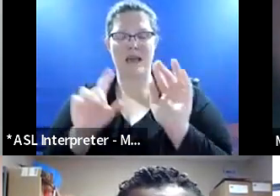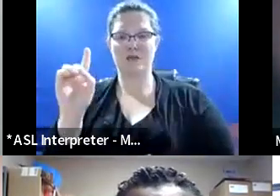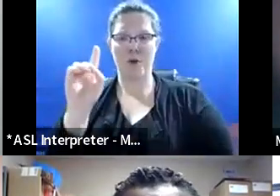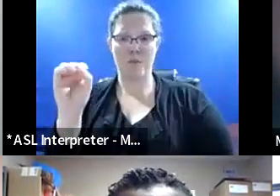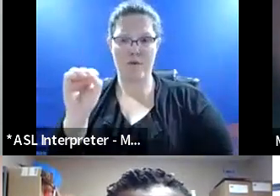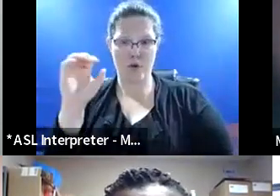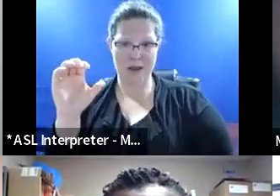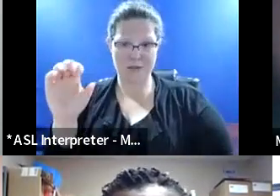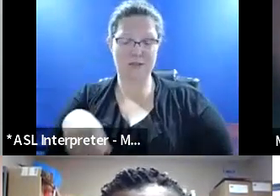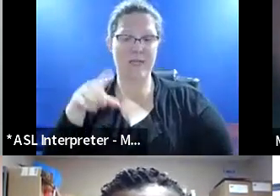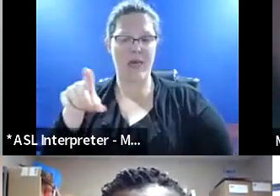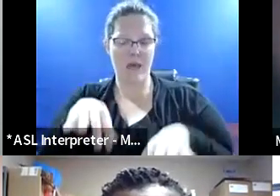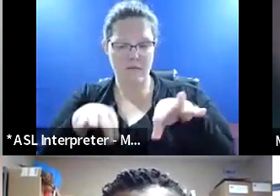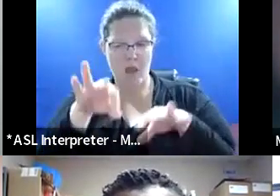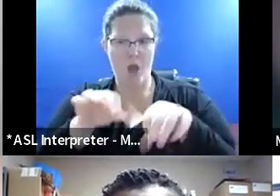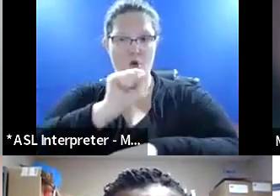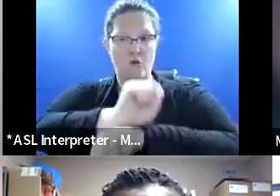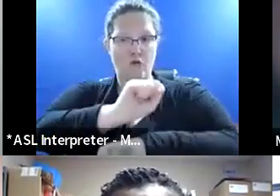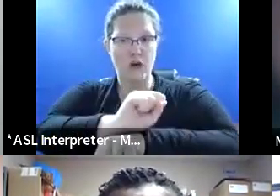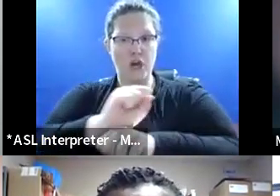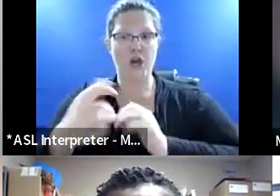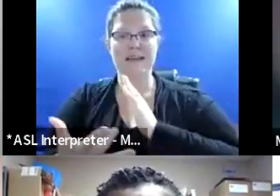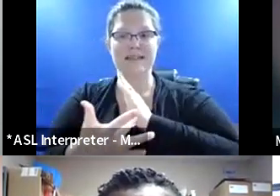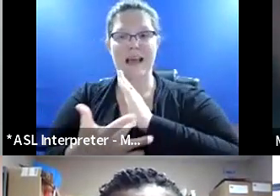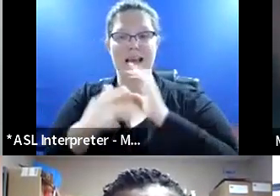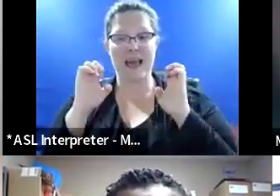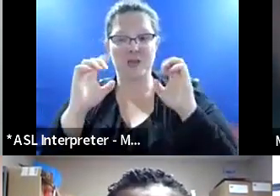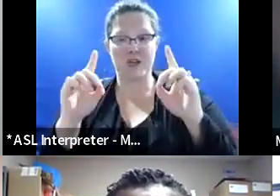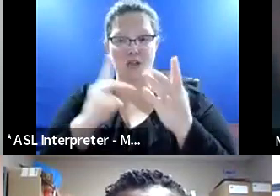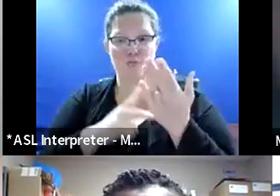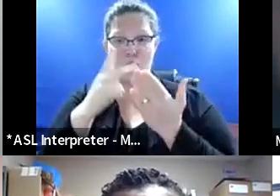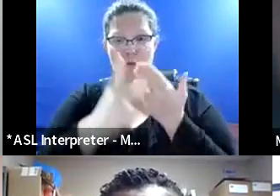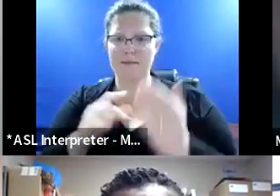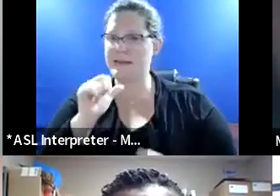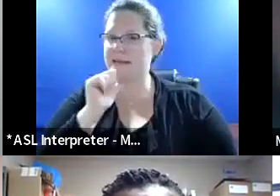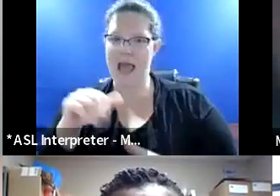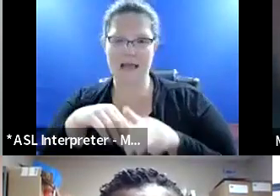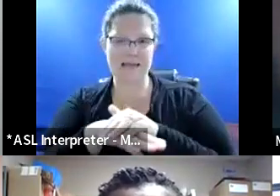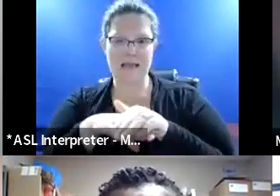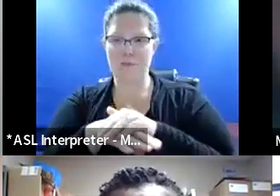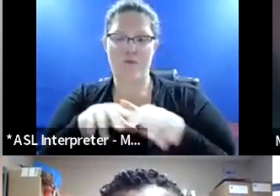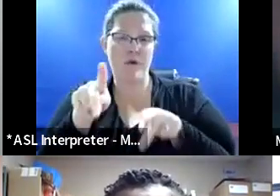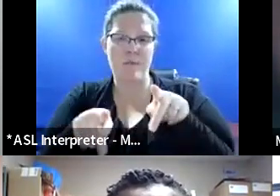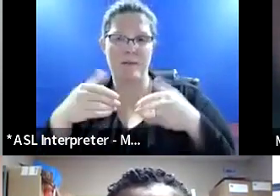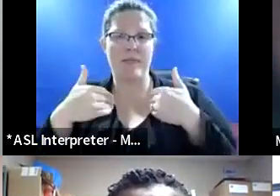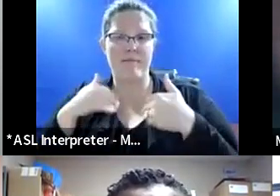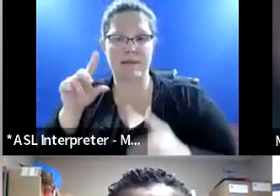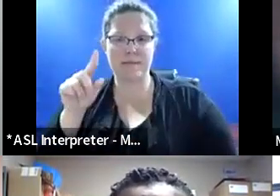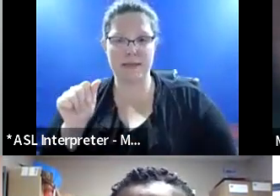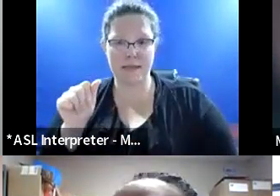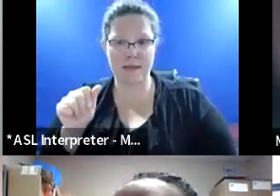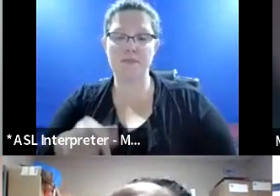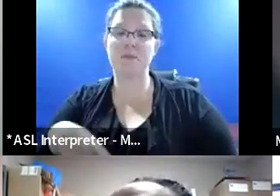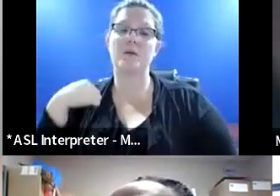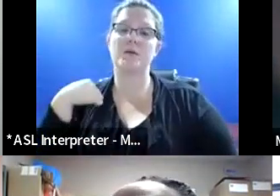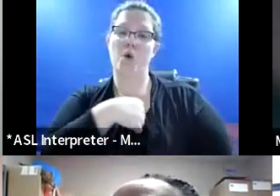IN FLORIDA, WE BECAME OPPORTUNISTS WHEN OUR STATE DISABILITIES RIGHTS ORGANIZATION SUED OUR STATE DEPARTMENT OF CORRECTIONS.